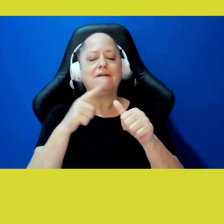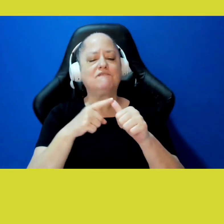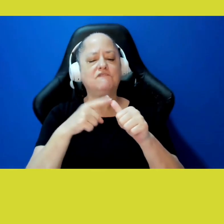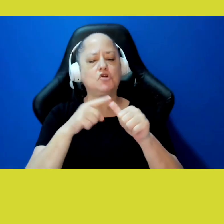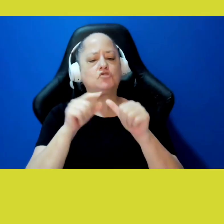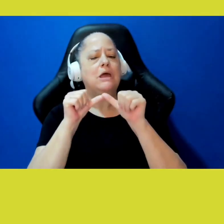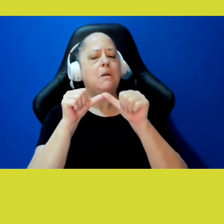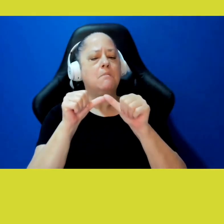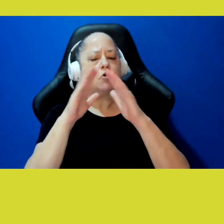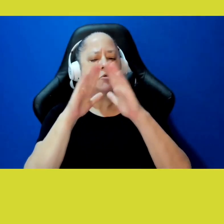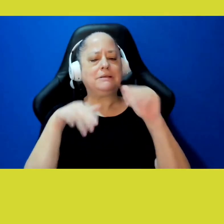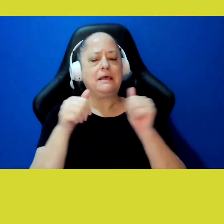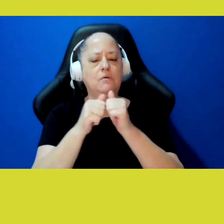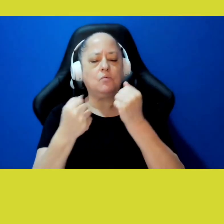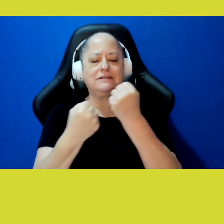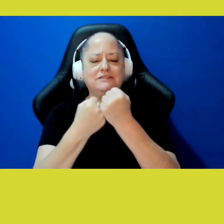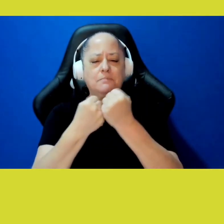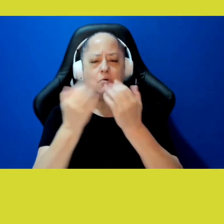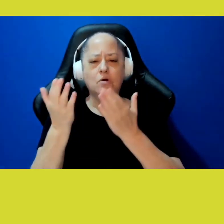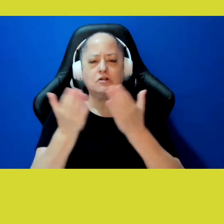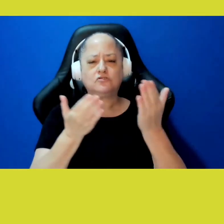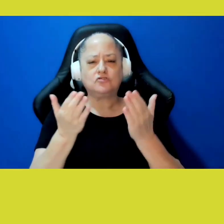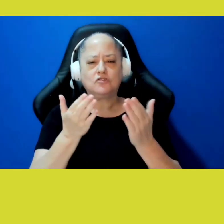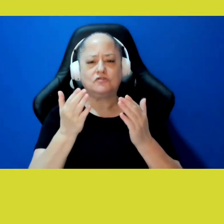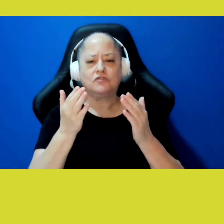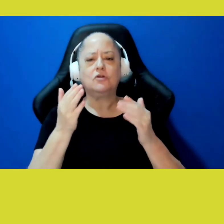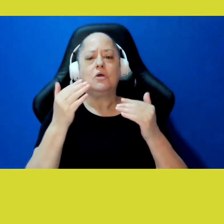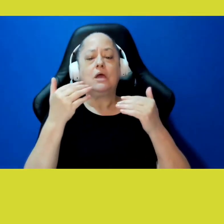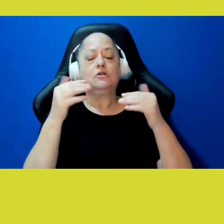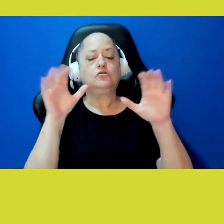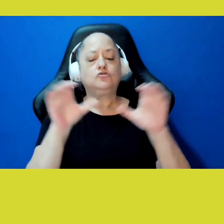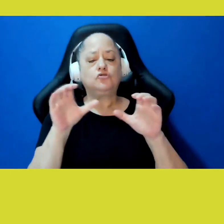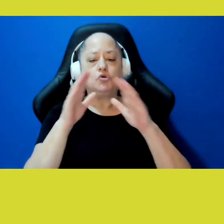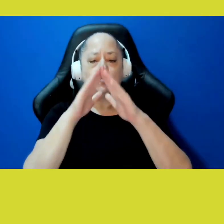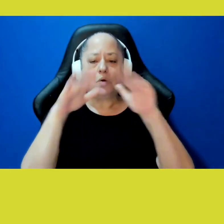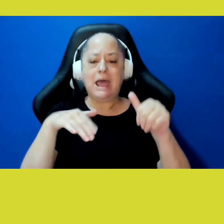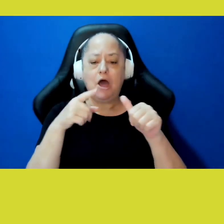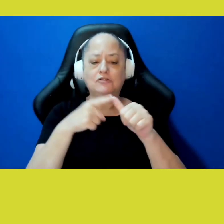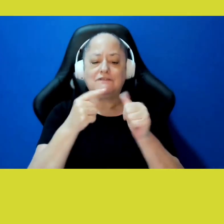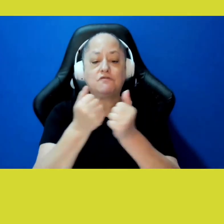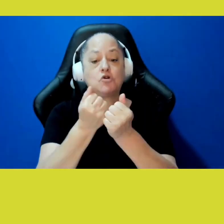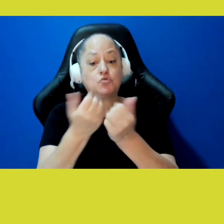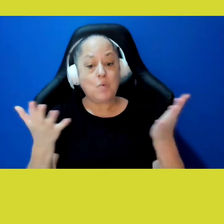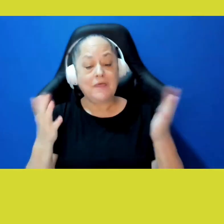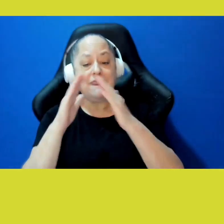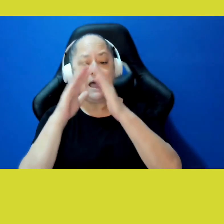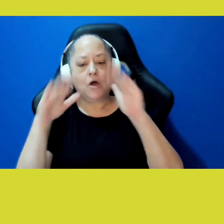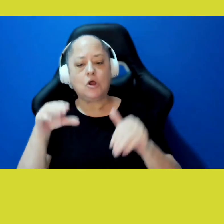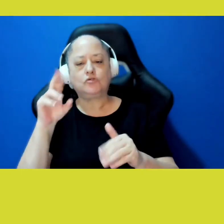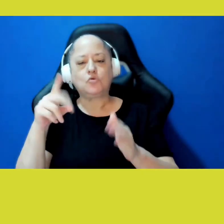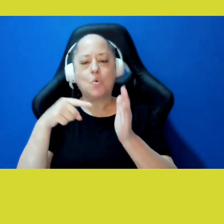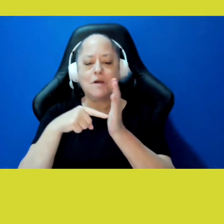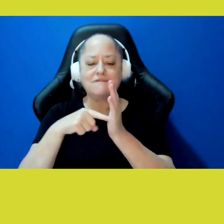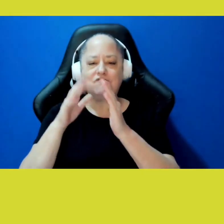support services. And can we do Housing First without housing or affordable housing, as you said, Jennifer,